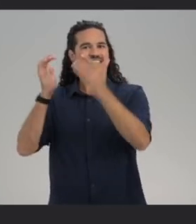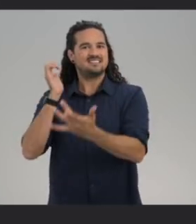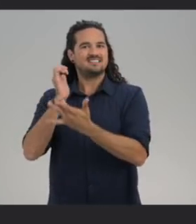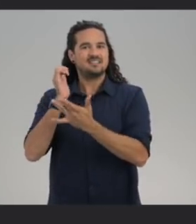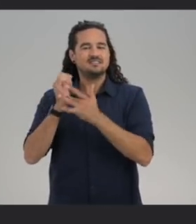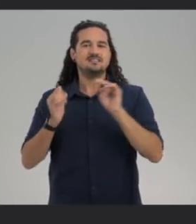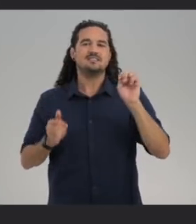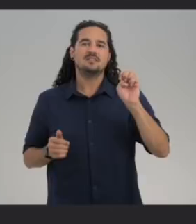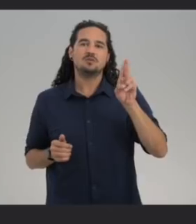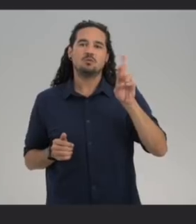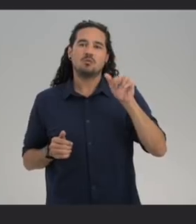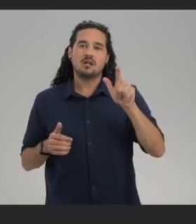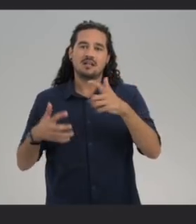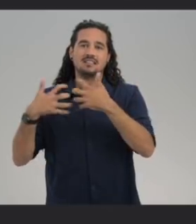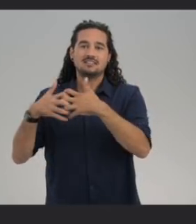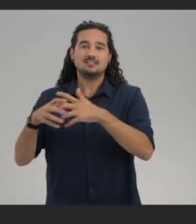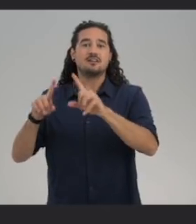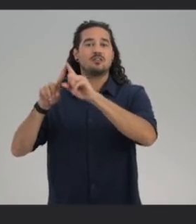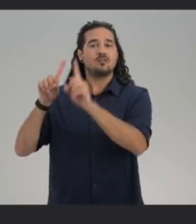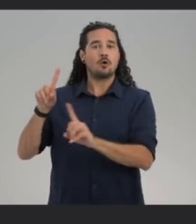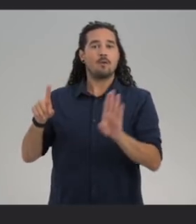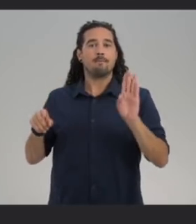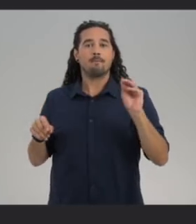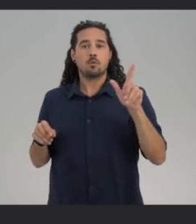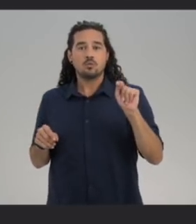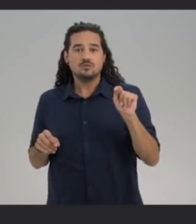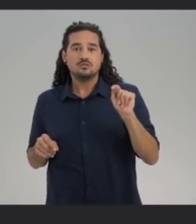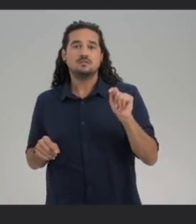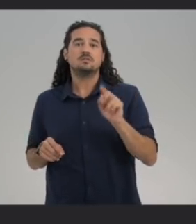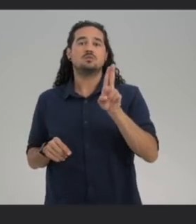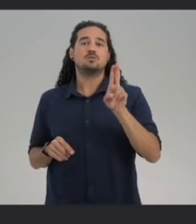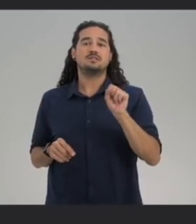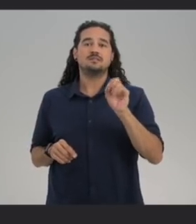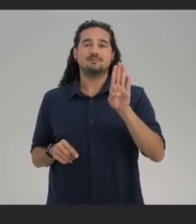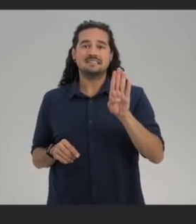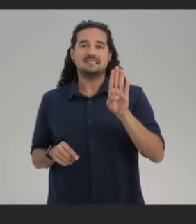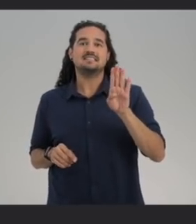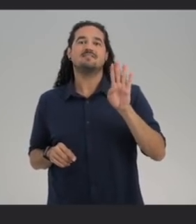Thunderbolt and USB 4, a faster Secure Enclave, our latest ISP and more.